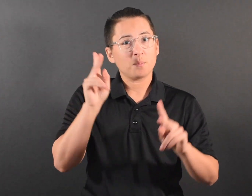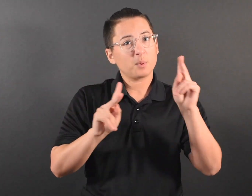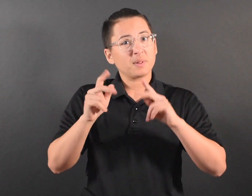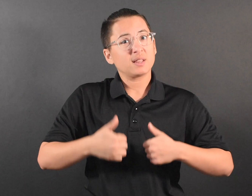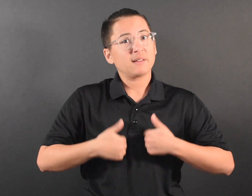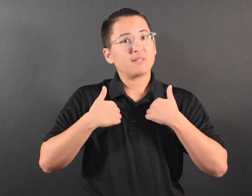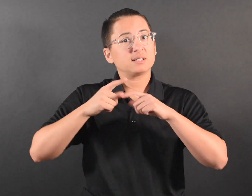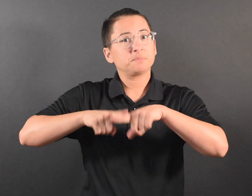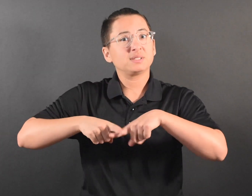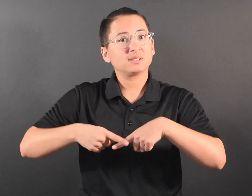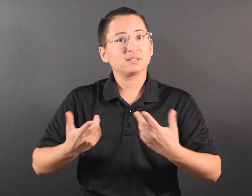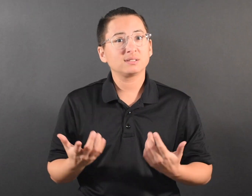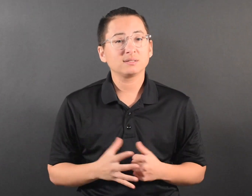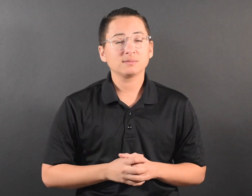People’s lives may depend on it.”